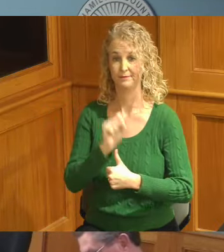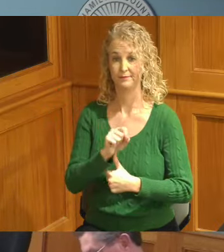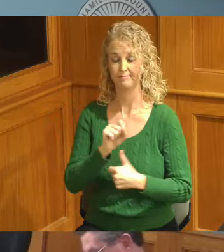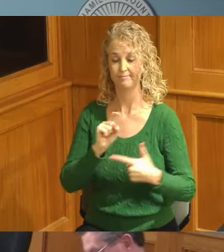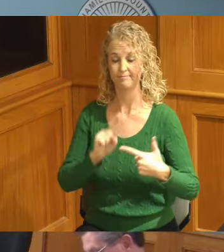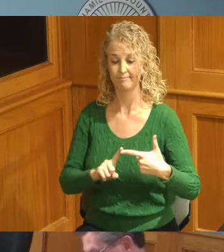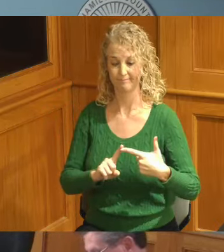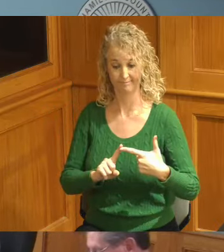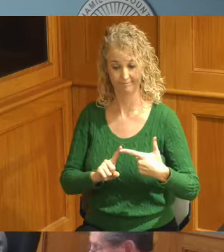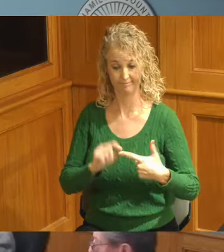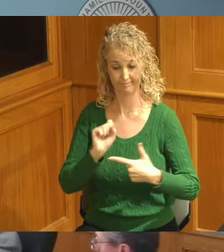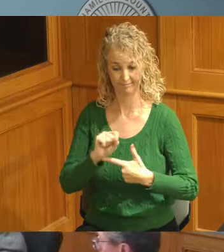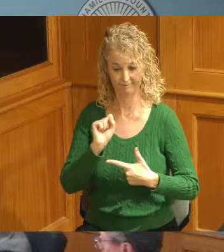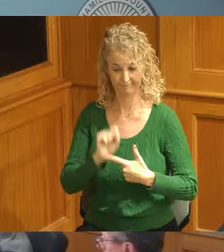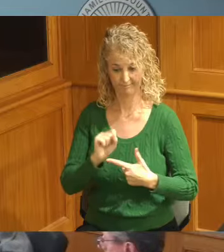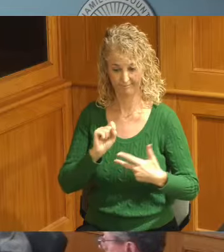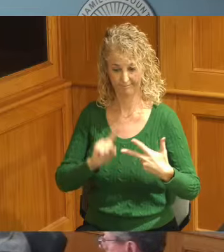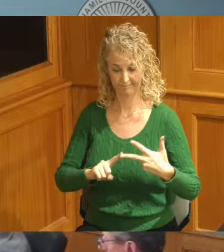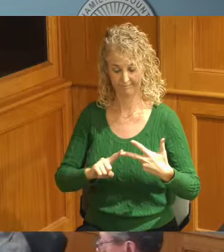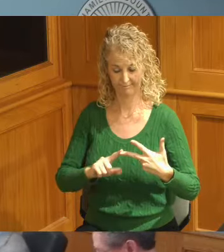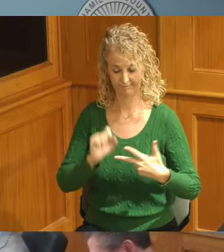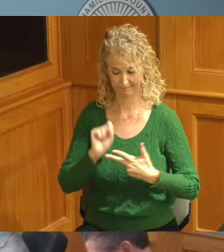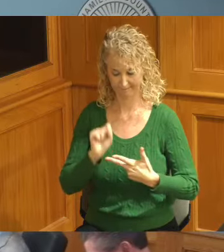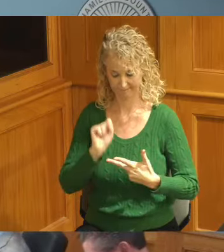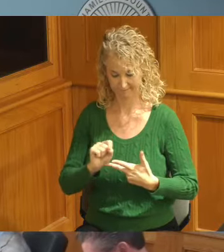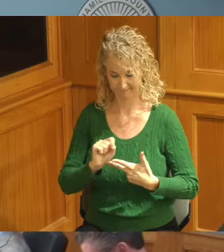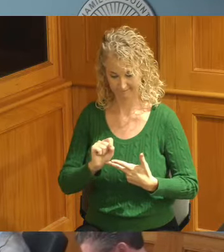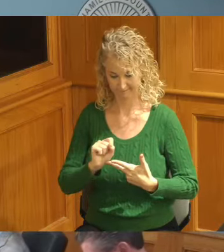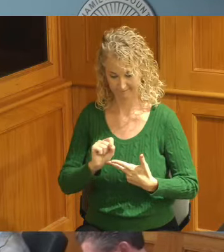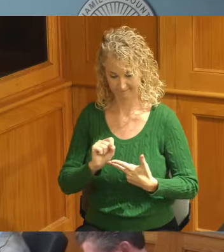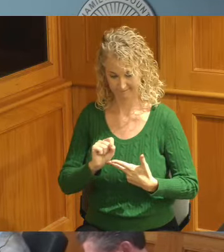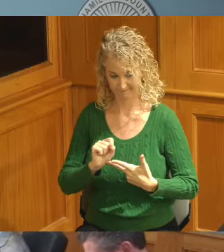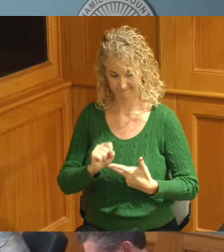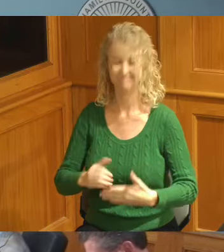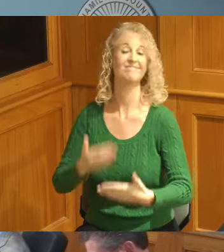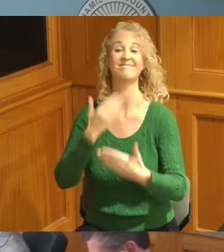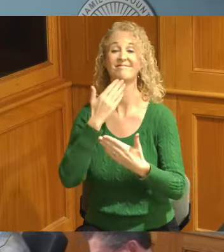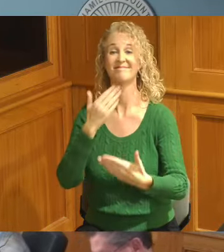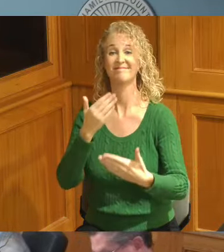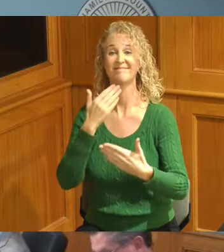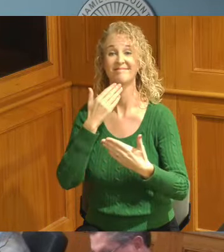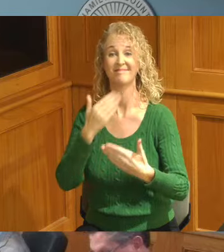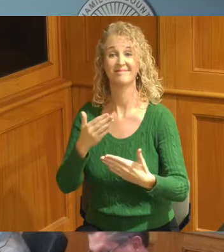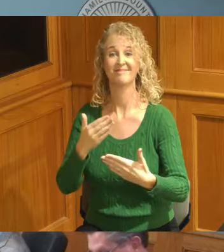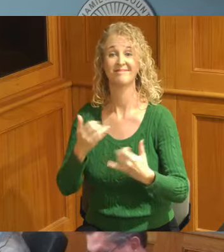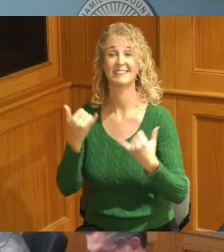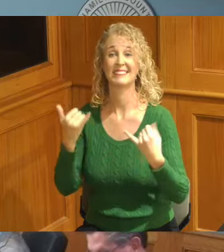Commissioner Summerow Dumas. Yes. Commissioner Reece? Yes. Thank you. this is the last meeting